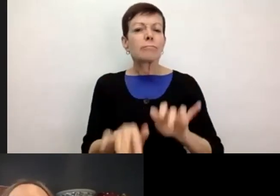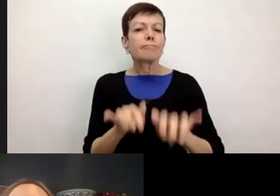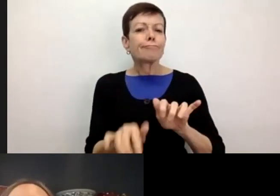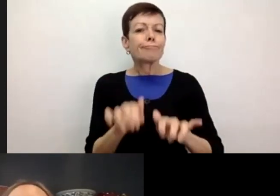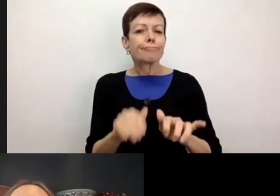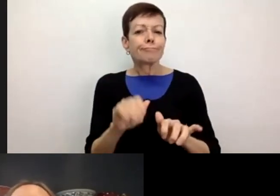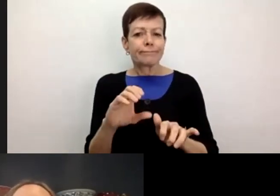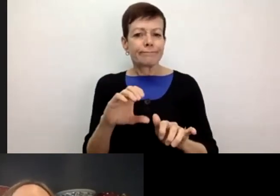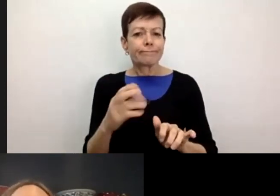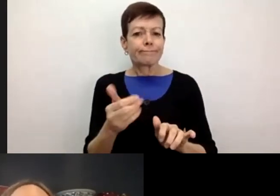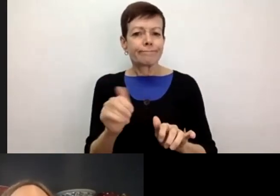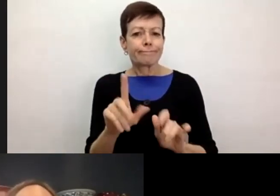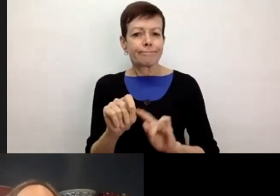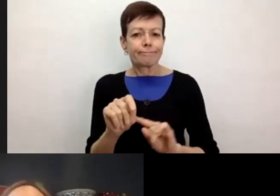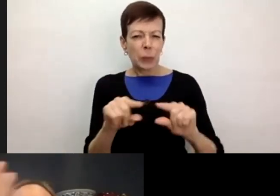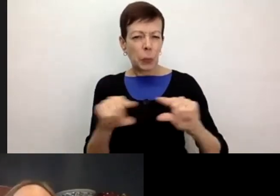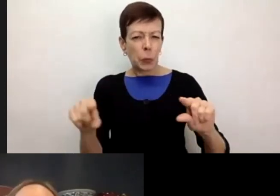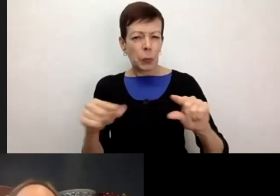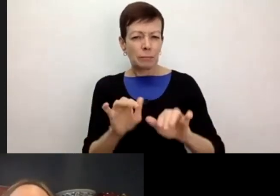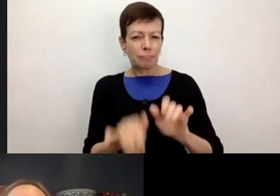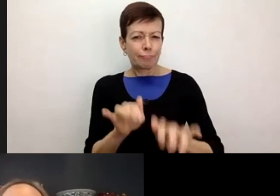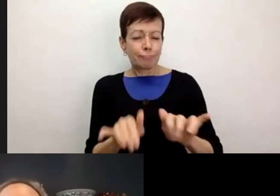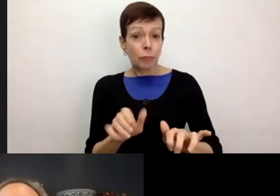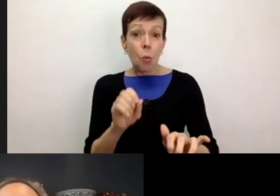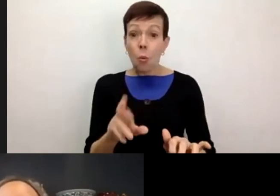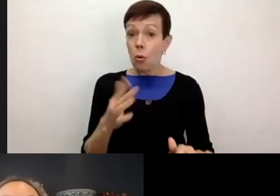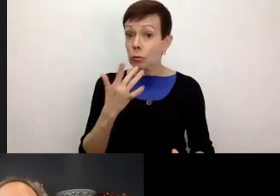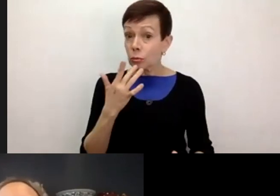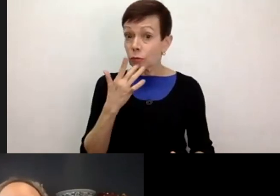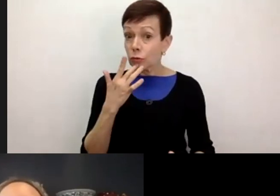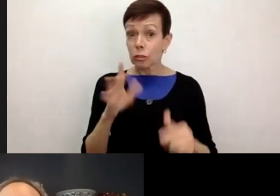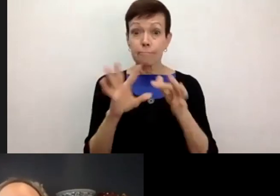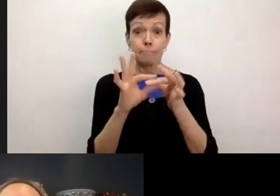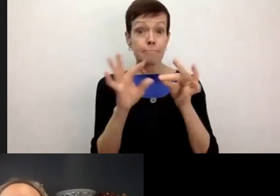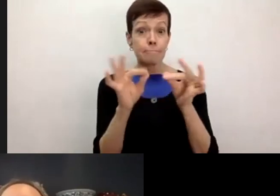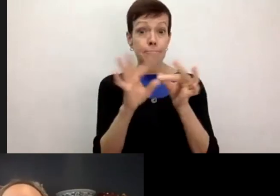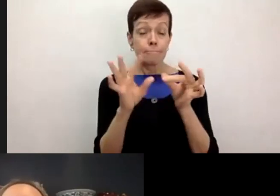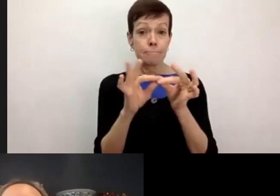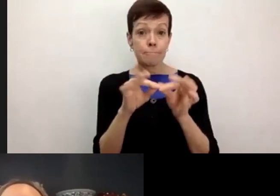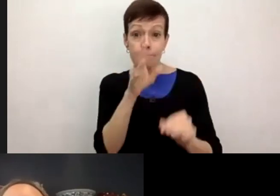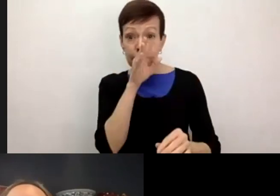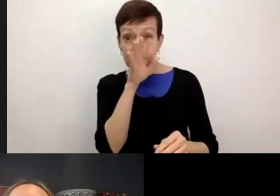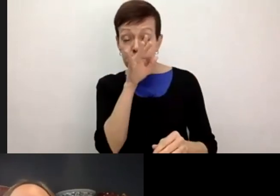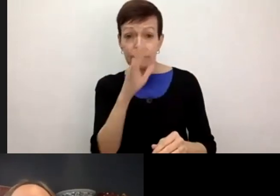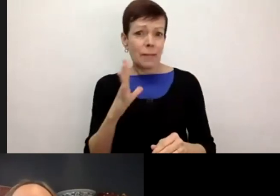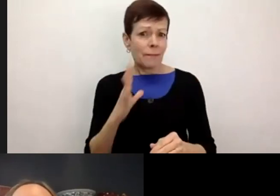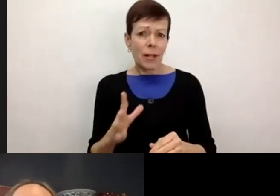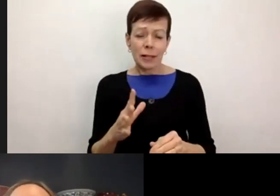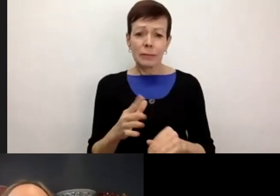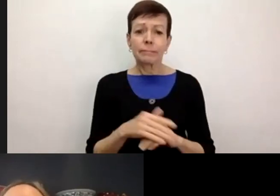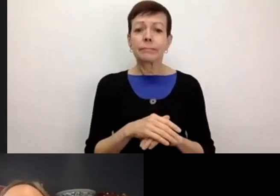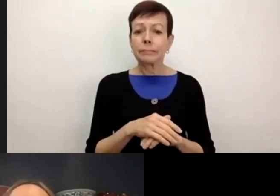Or if you would rather say them on the screen out loud, Sam's going to put us back into